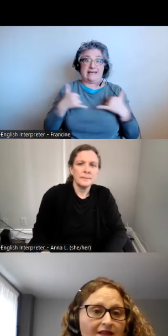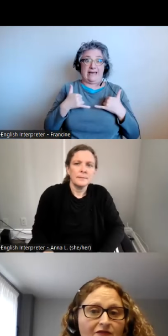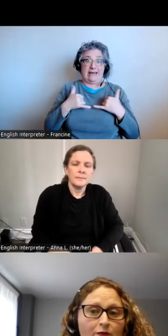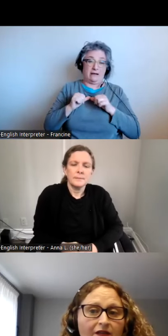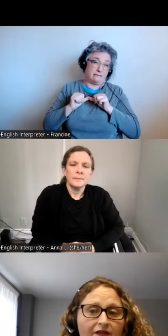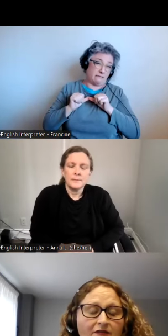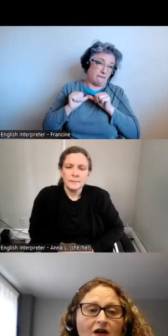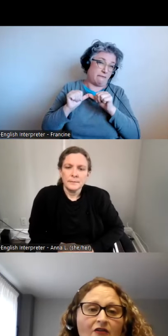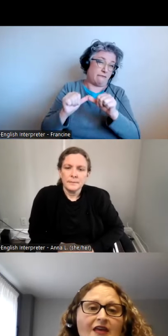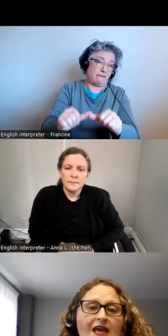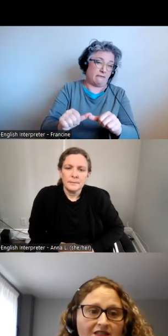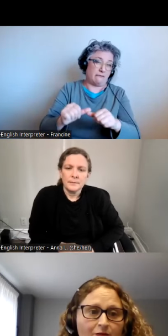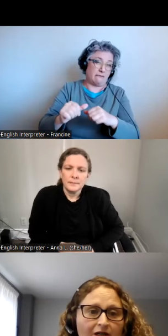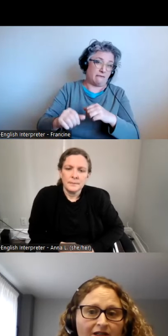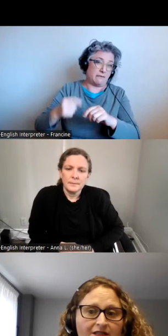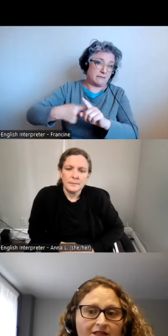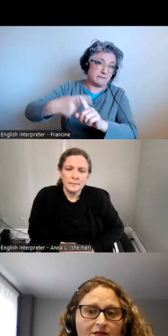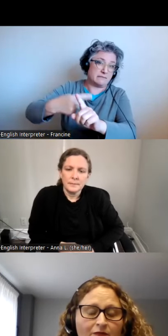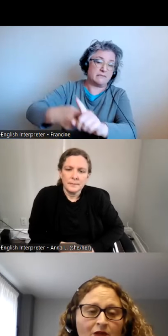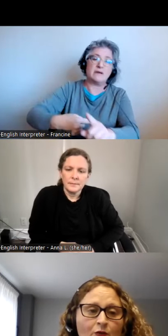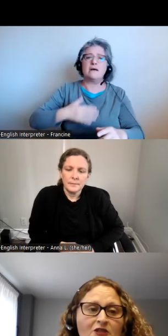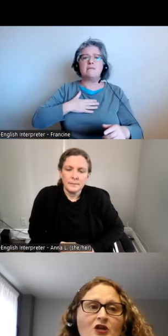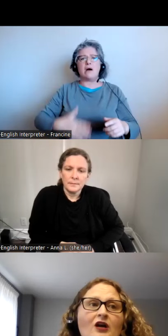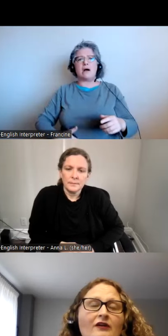Covid vaccine, the mRNA is degraded so rapidly. It doesn